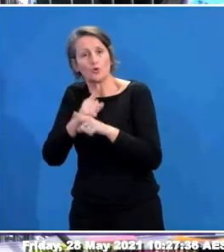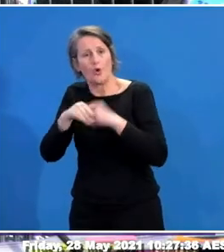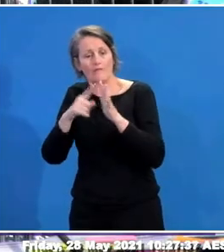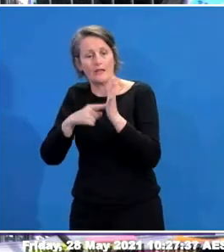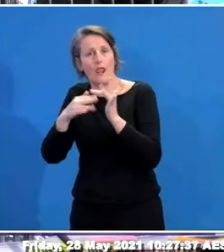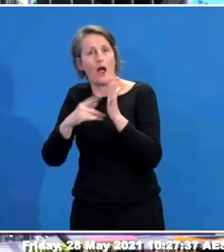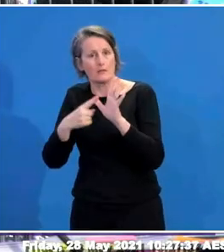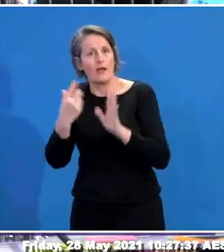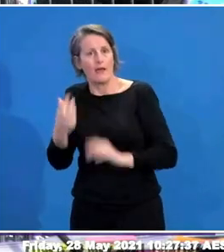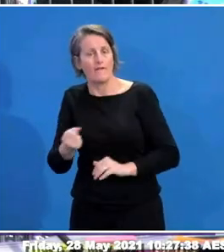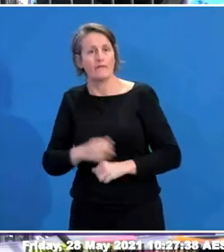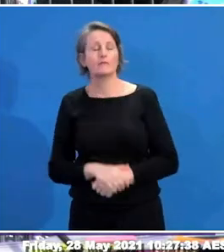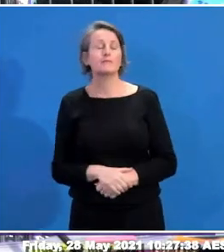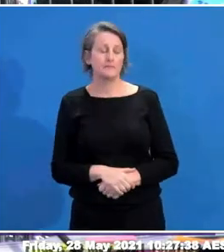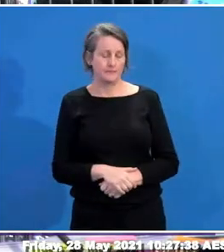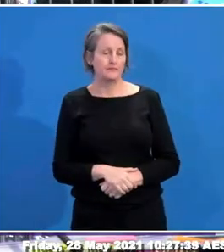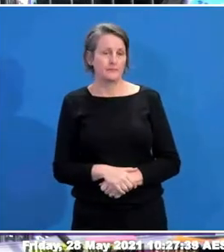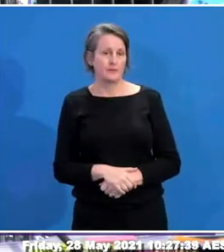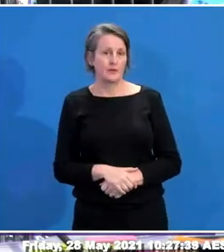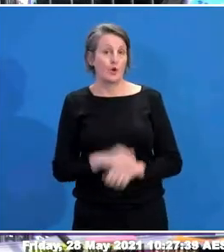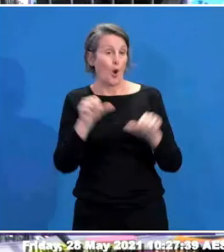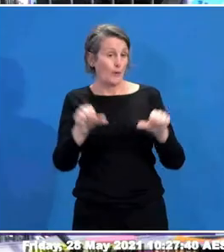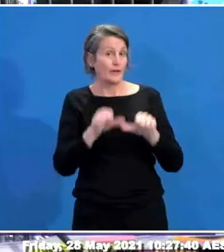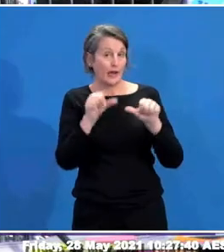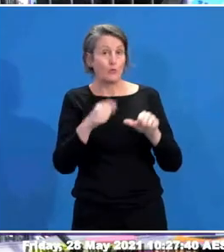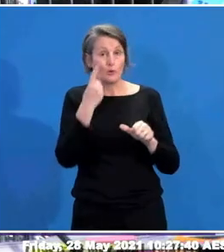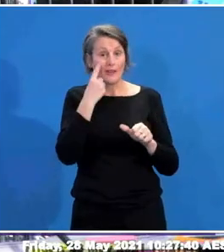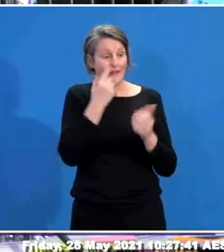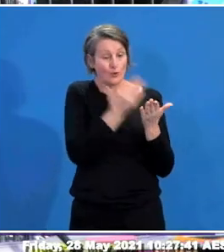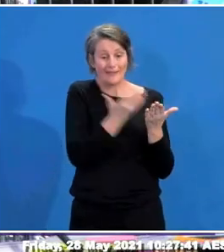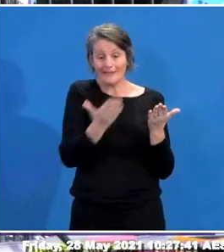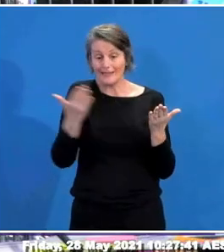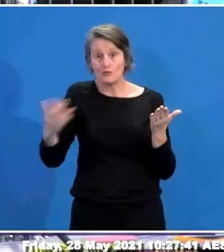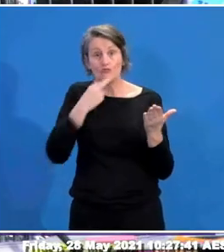And I'm going to ask each time for you to identify where Eliza is referred to in the reports.